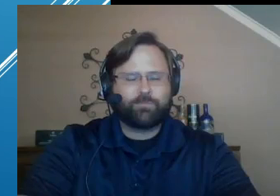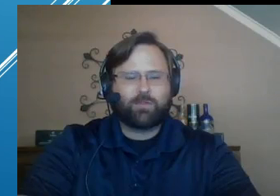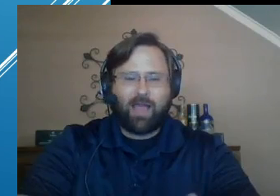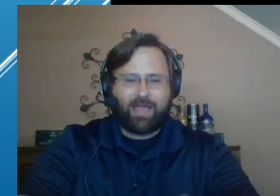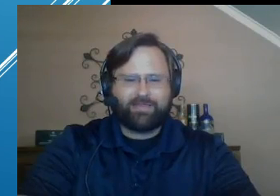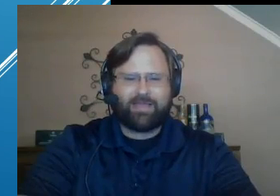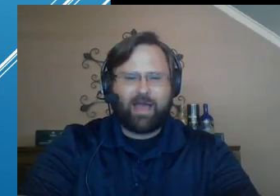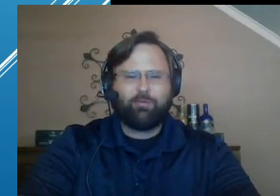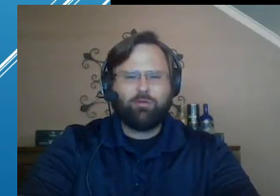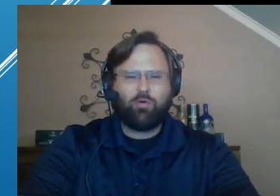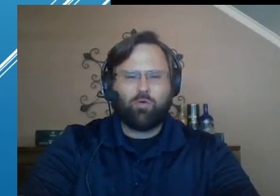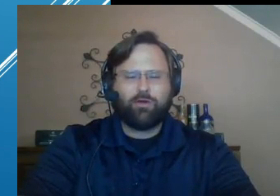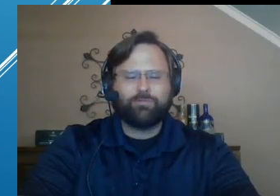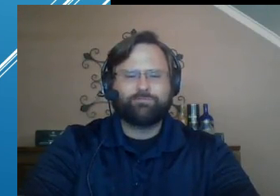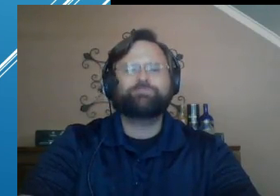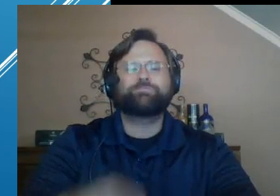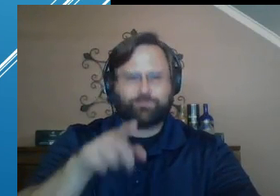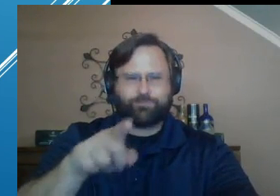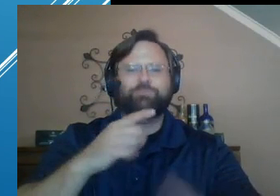I eat the apple or